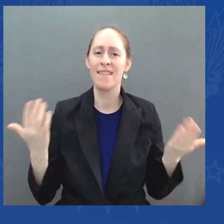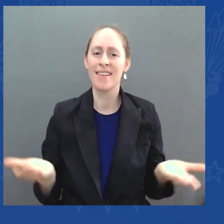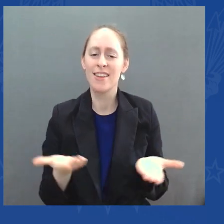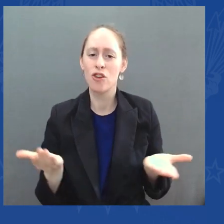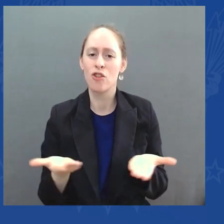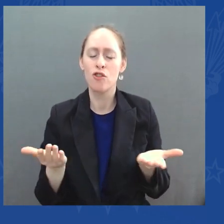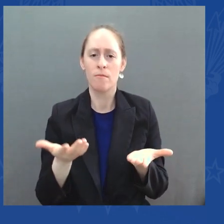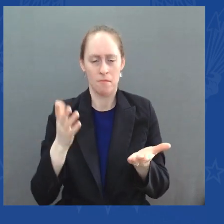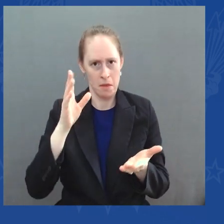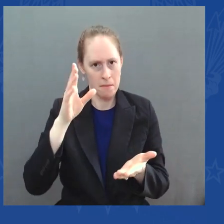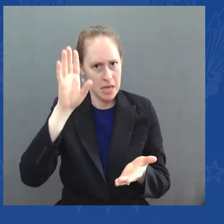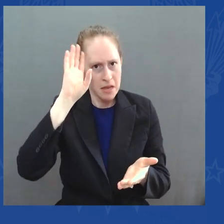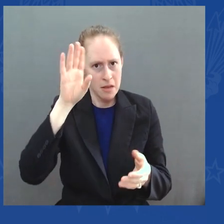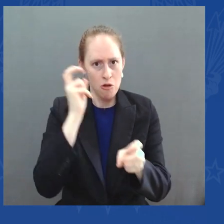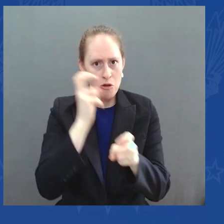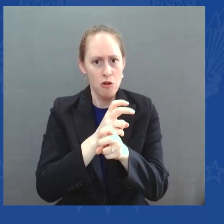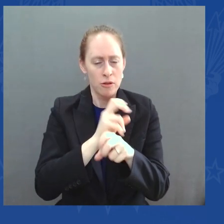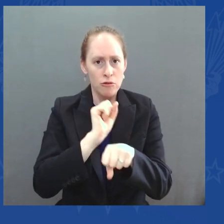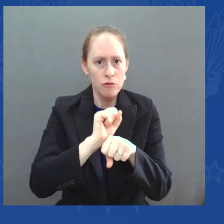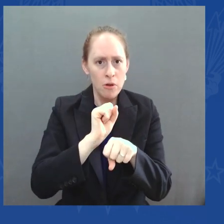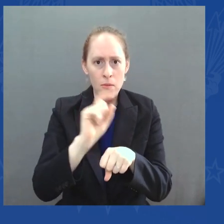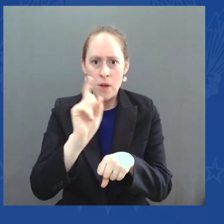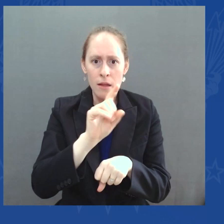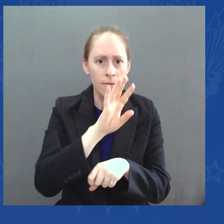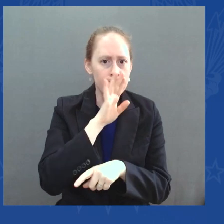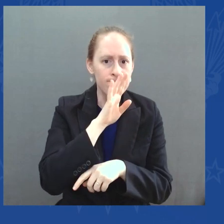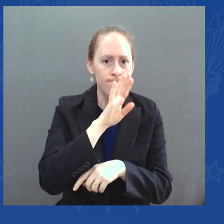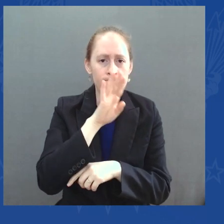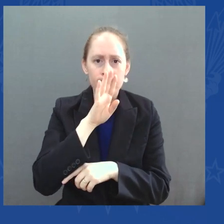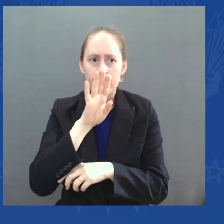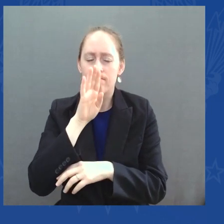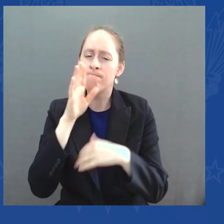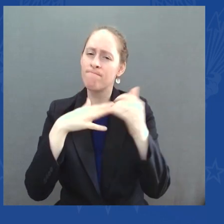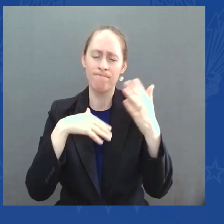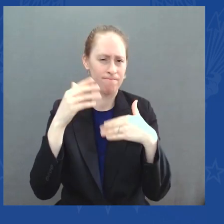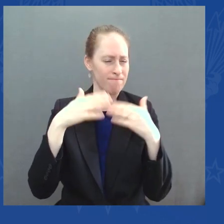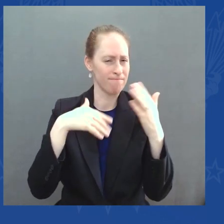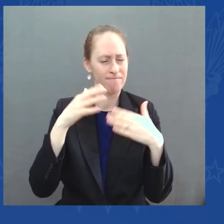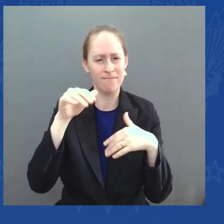They kept driving forward from an early age. I was inspired by watching my father cook.